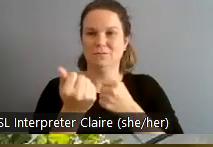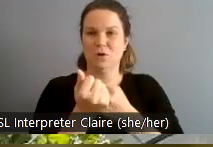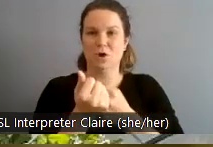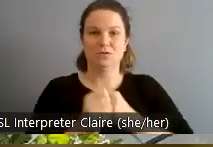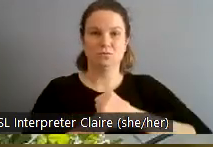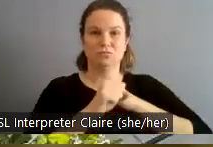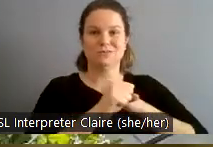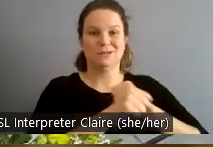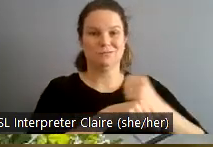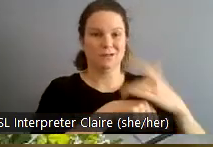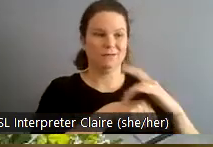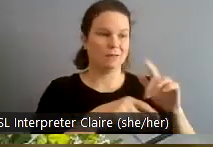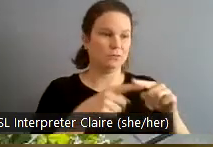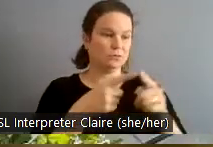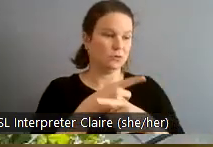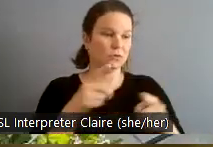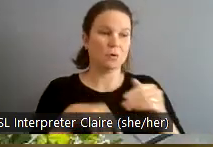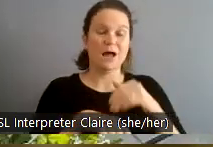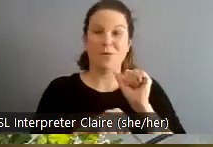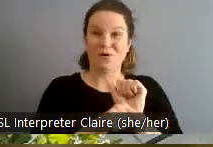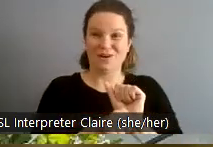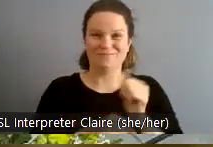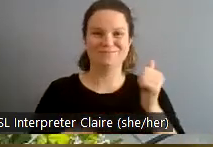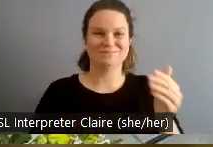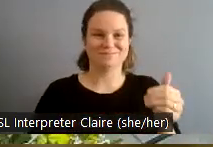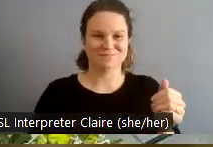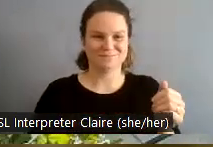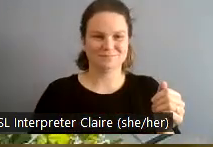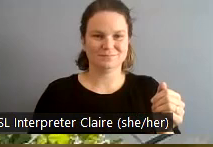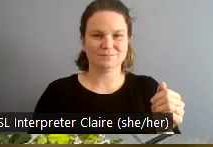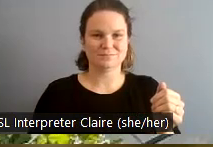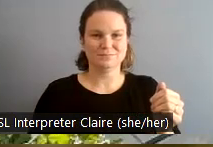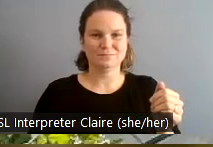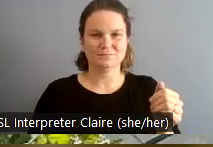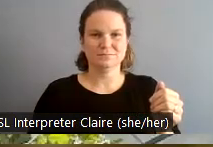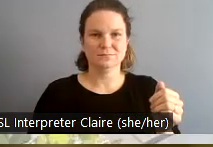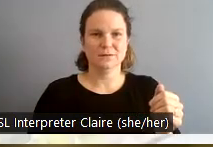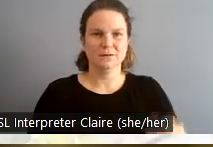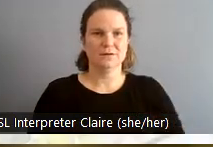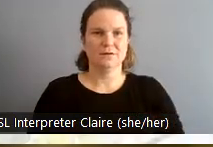are available to you at work. And so, go ahead and give us the next slide, please.